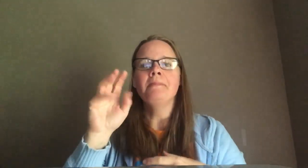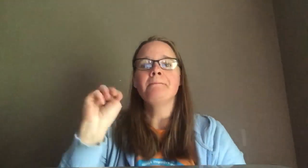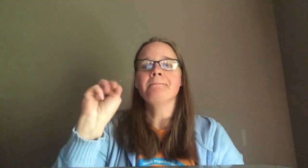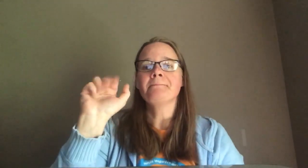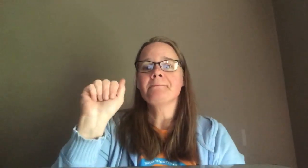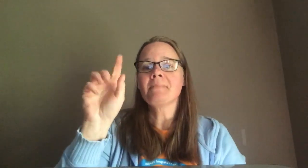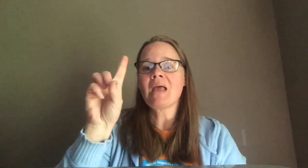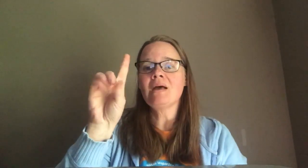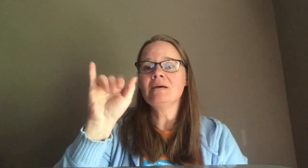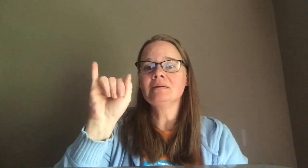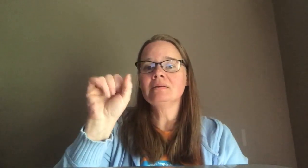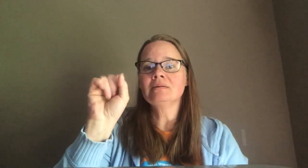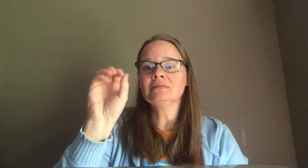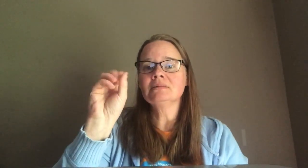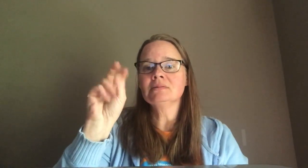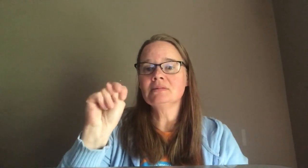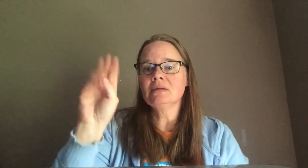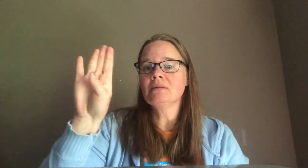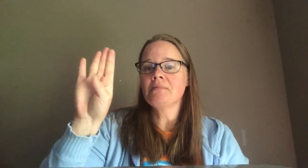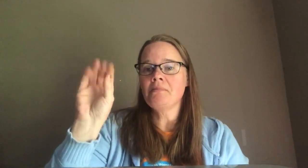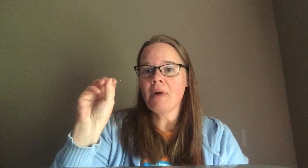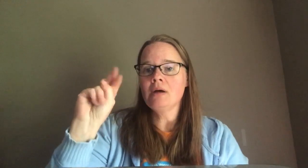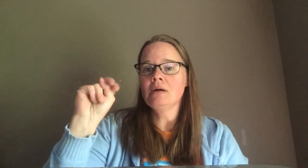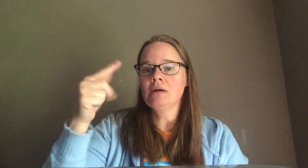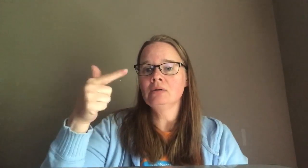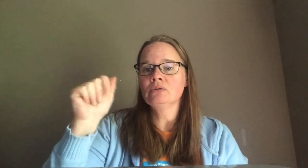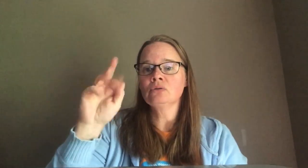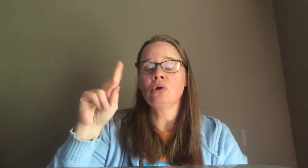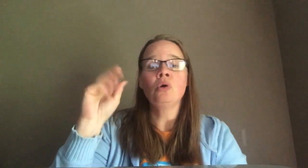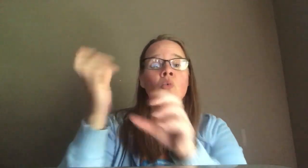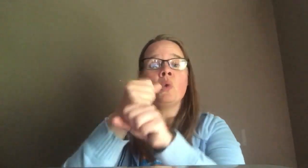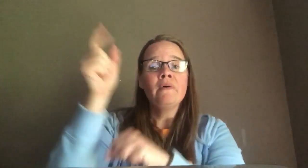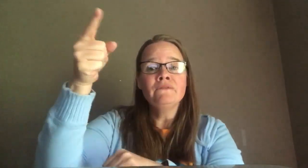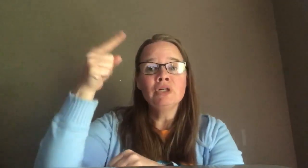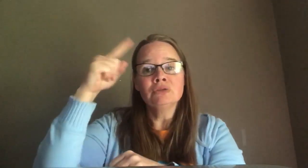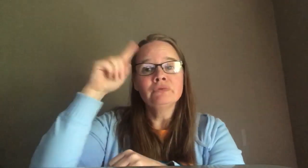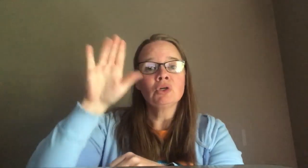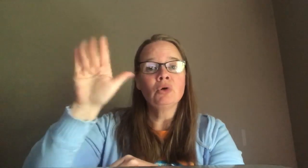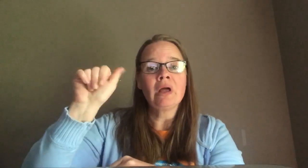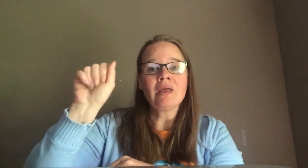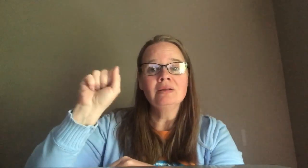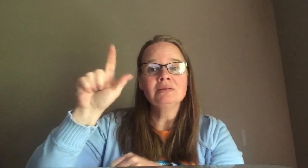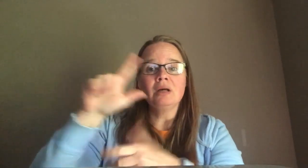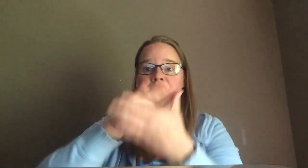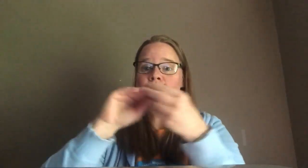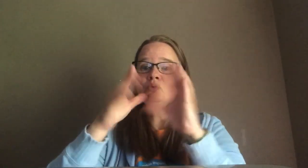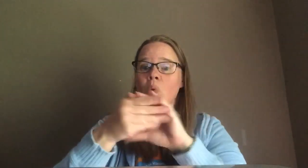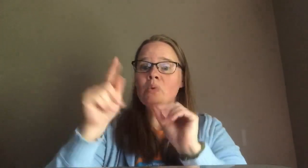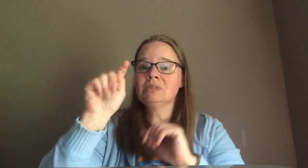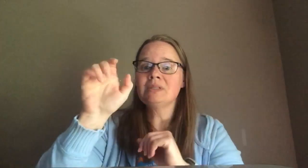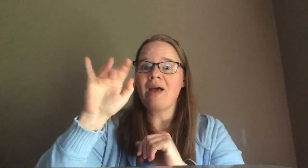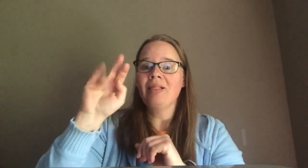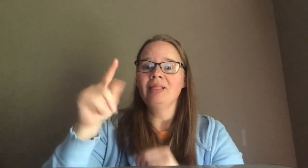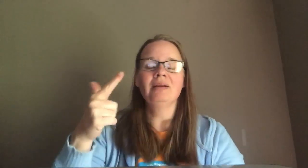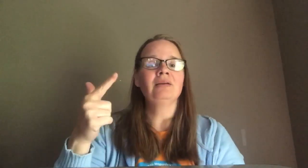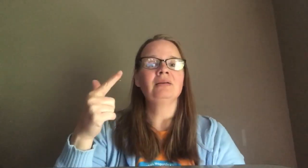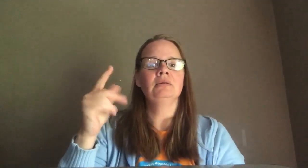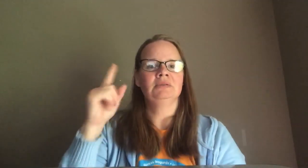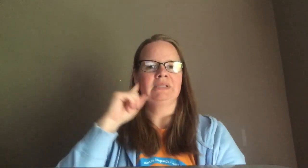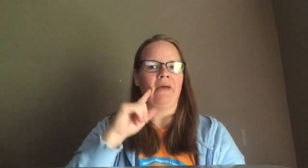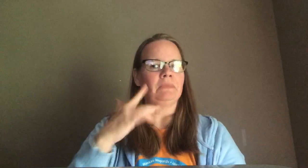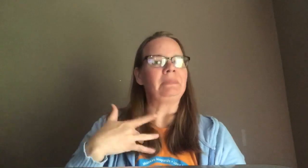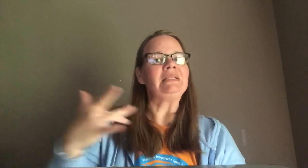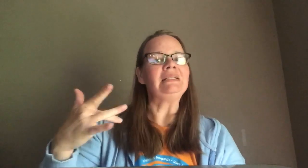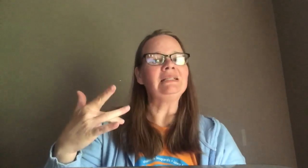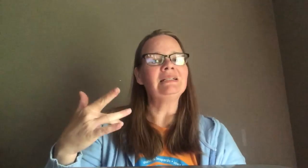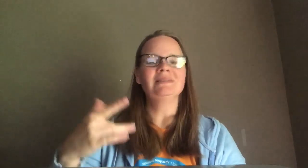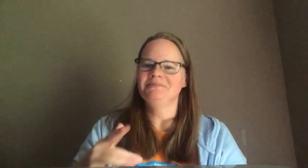Madison Bongard won 1st for her ASL storytelling on the topic of Deaf Bing, or Deaf Tendencies.